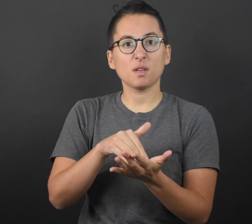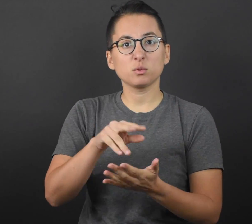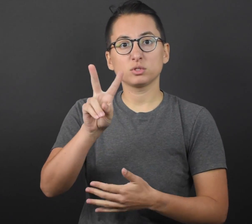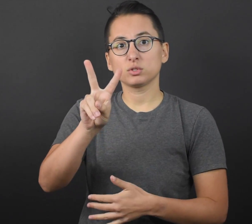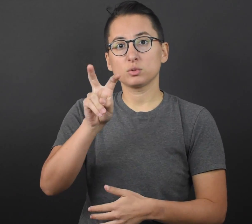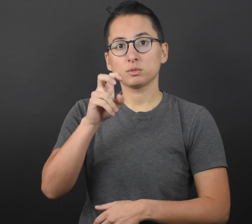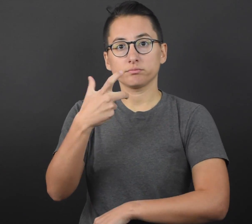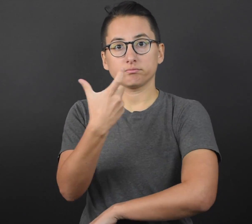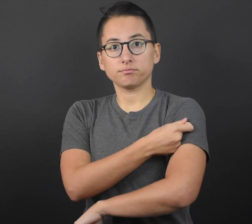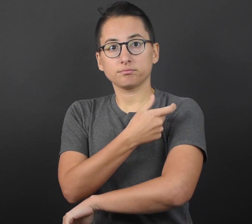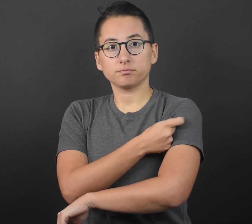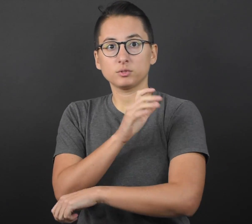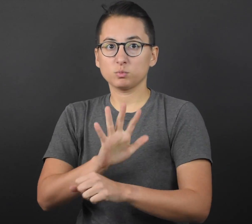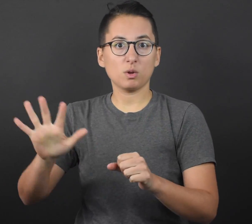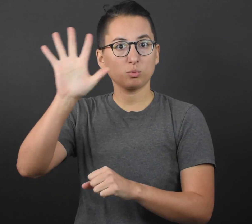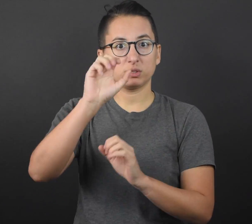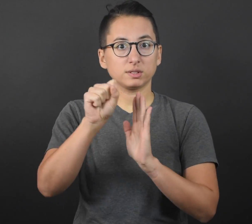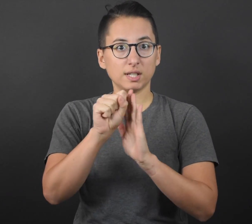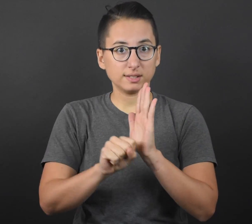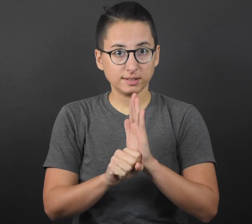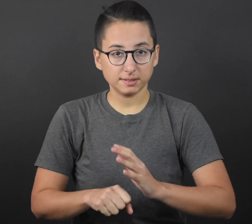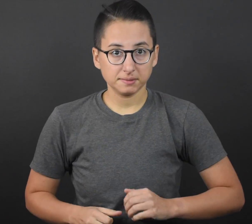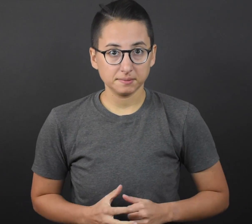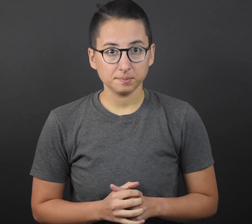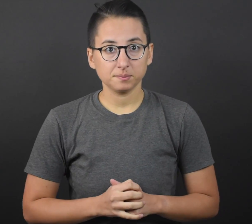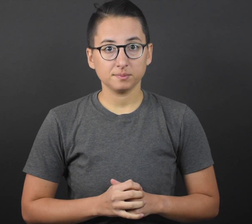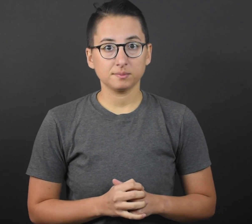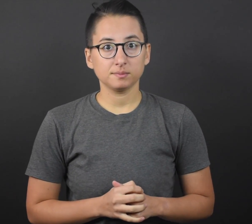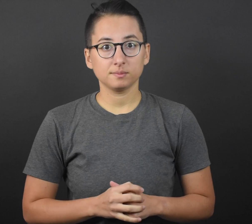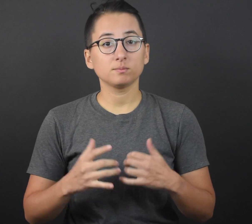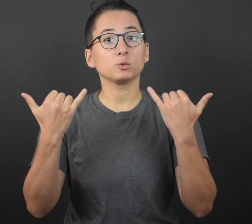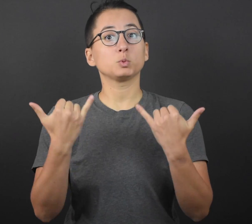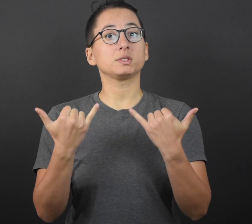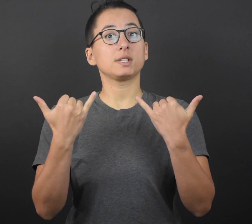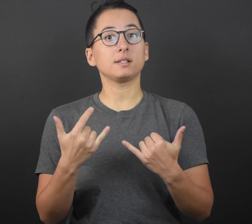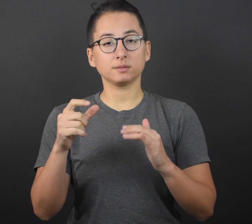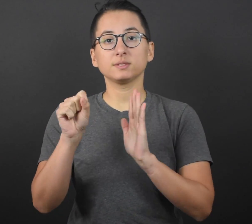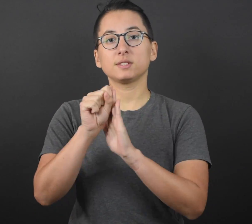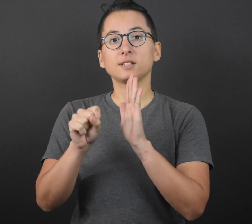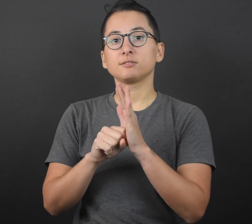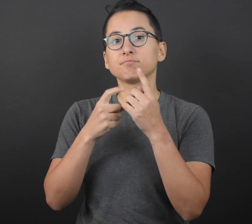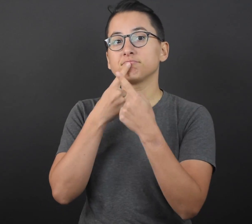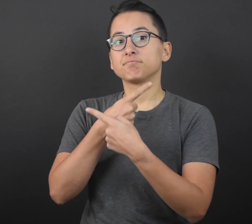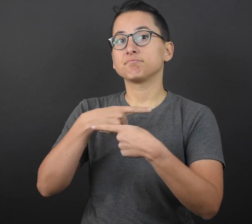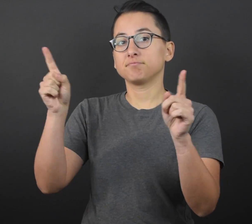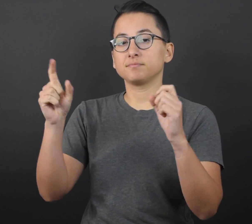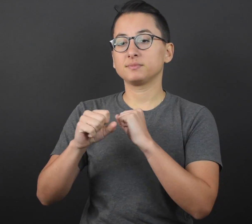7,200 doses of vaccine across the state The state today announced the extension